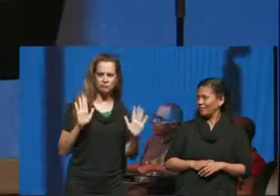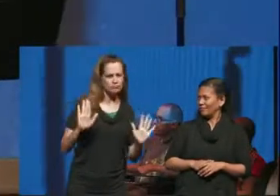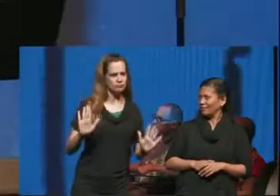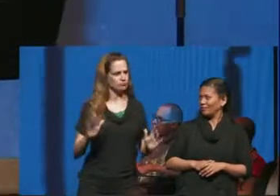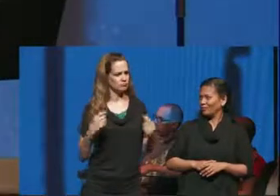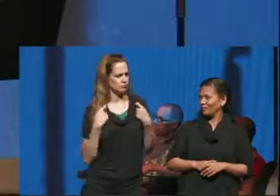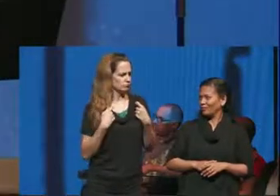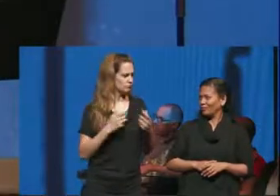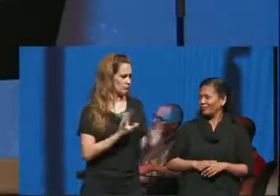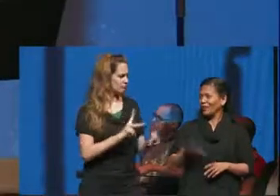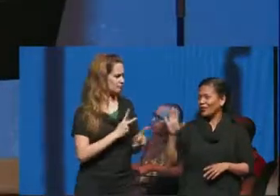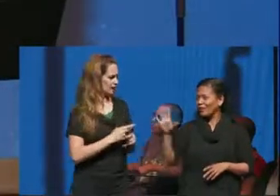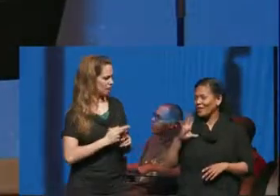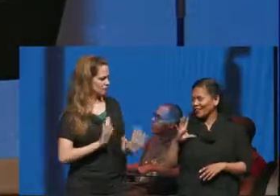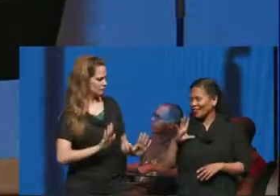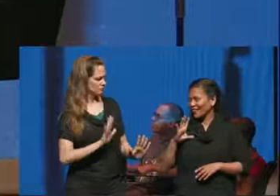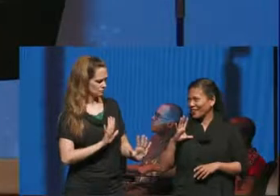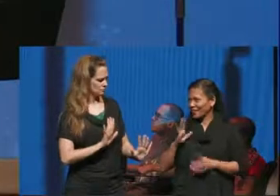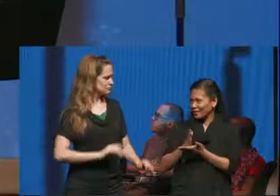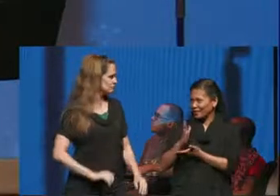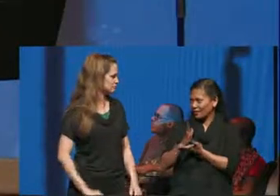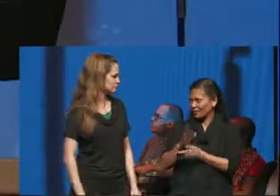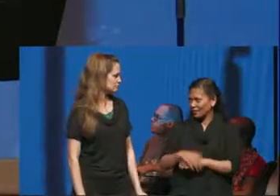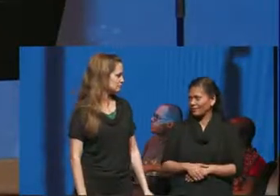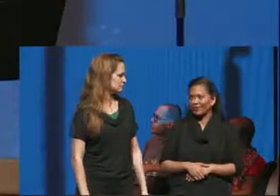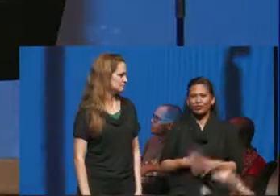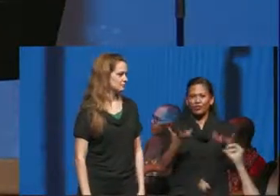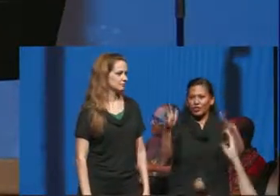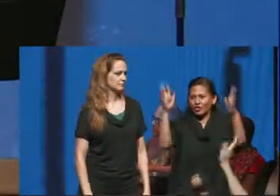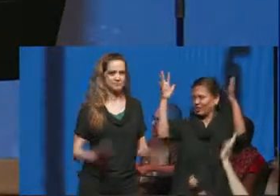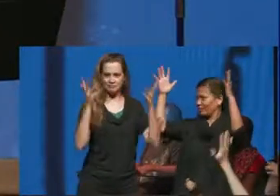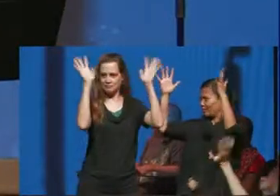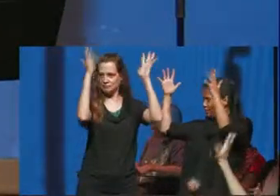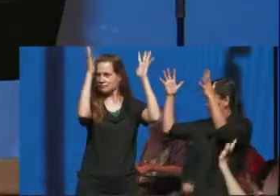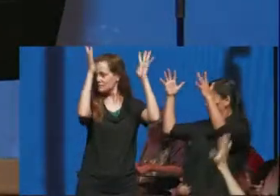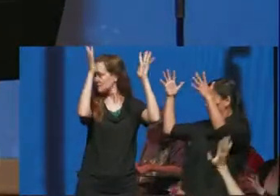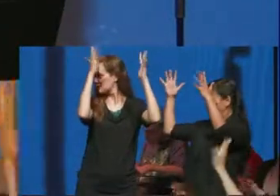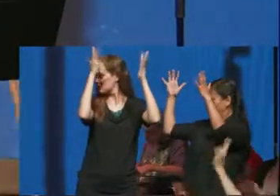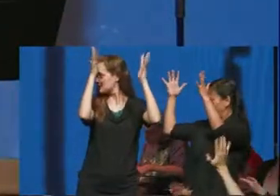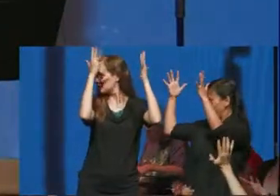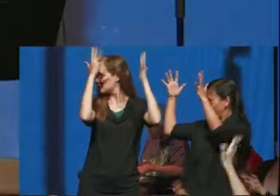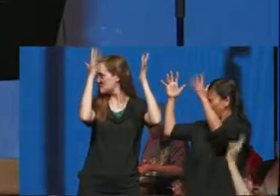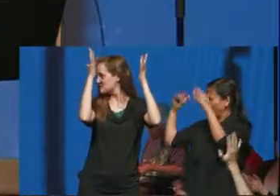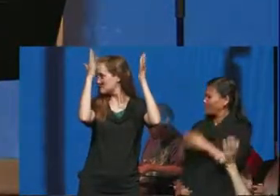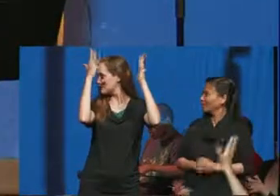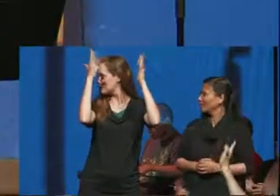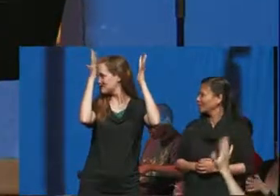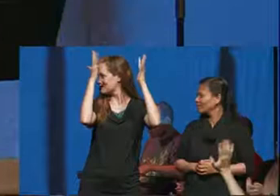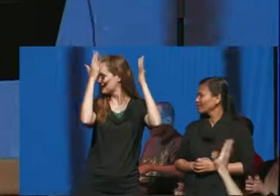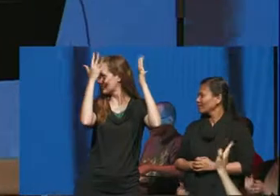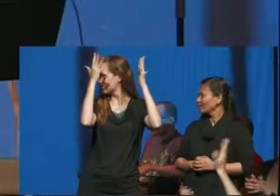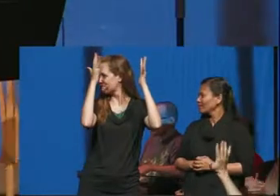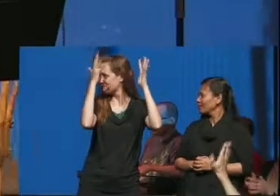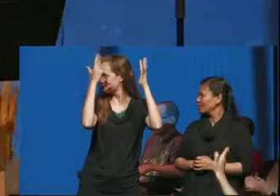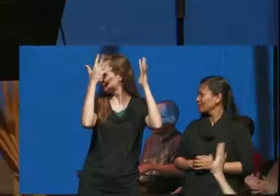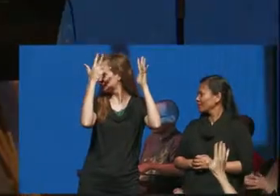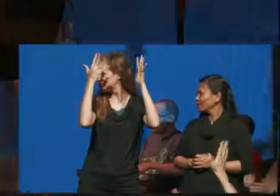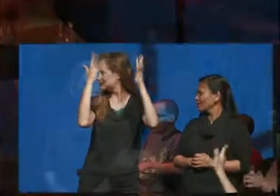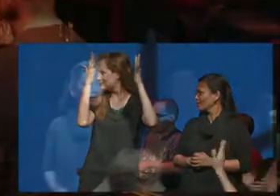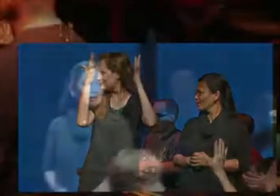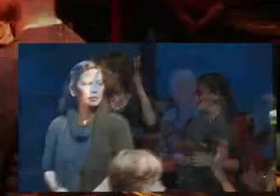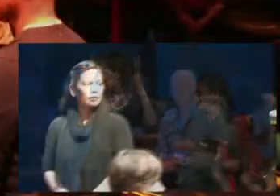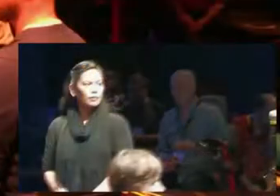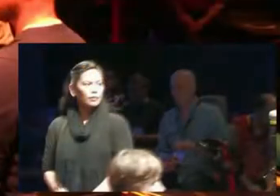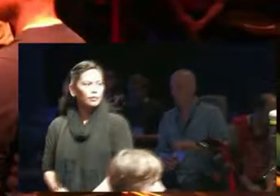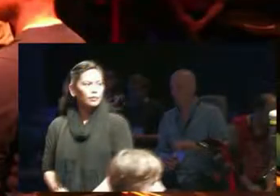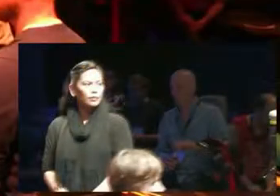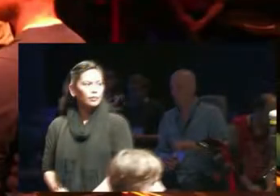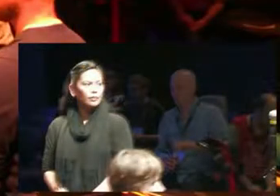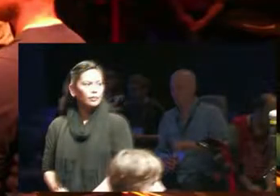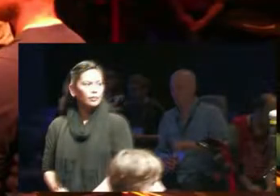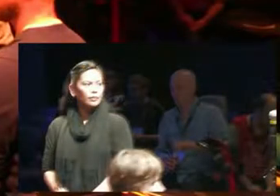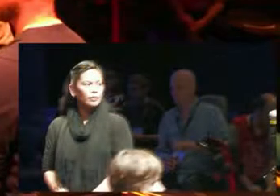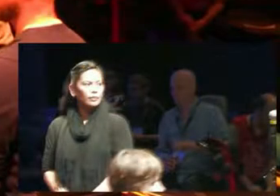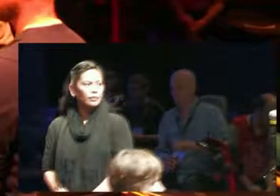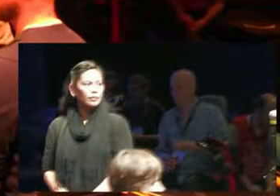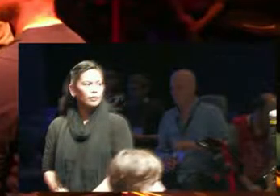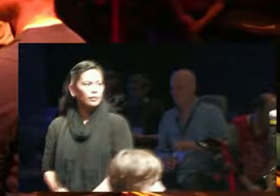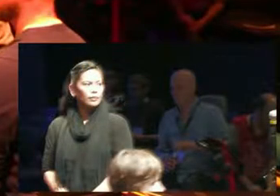okay they bow Eliza Alex Debbie and Adam sit in the